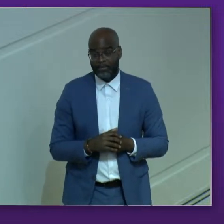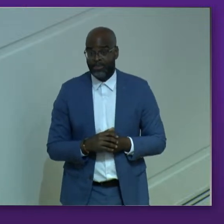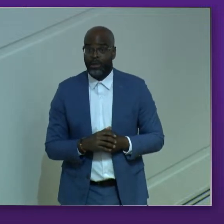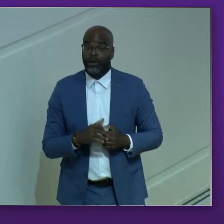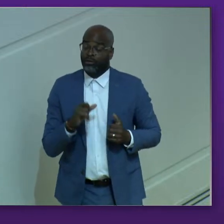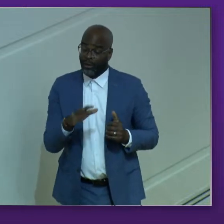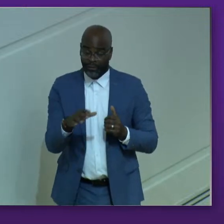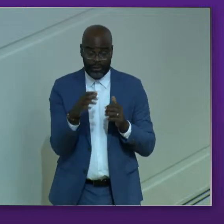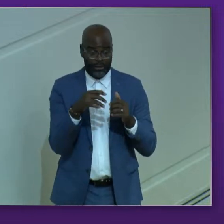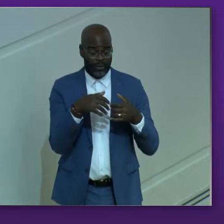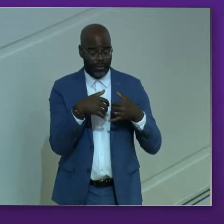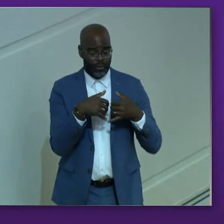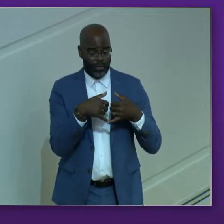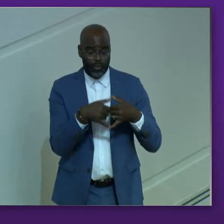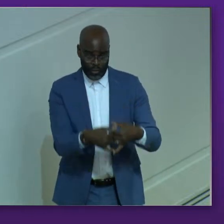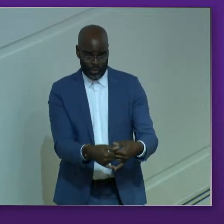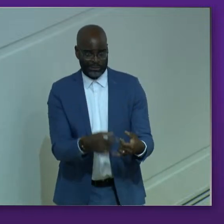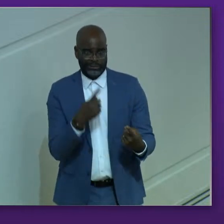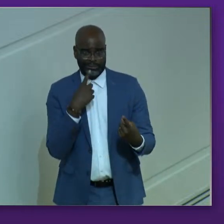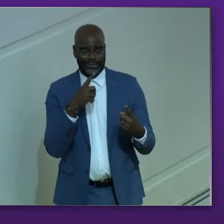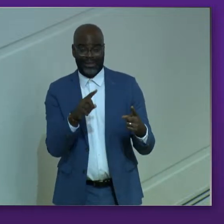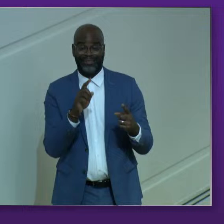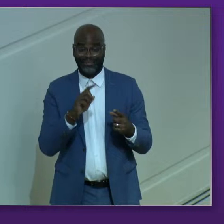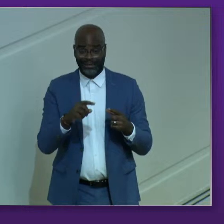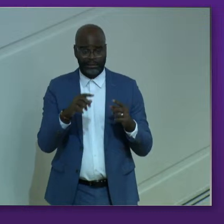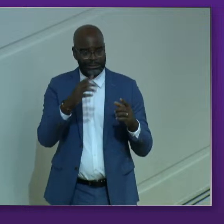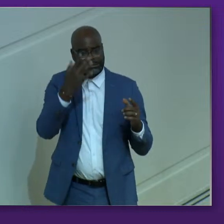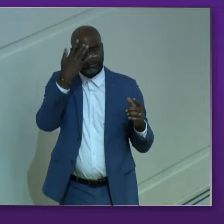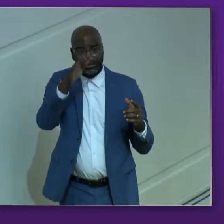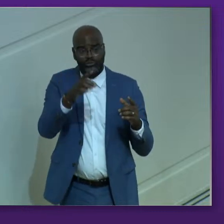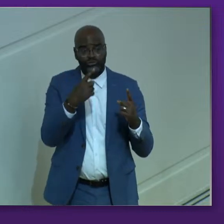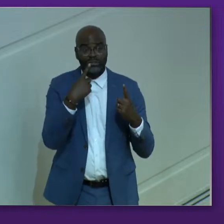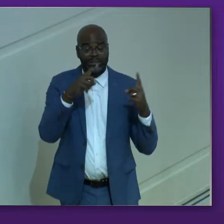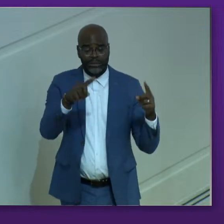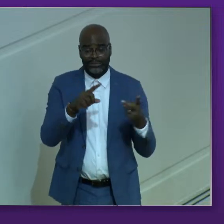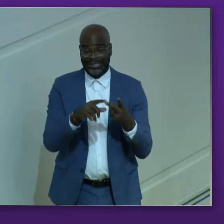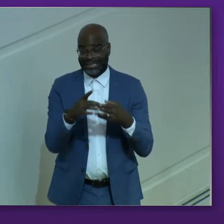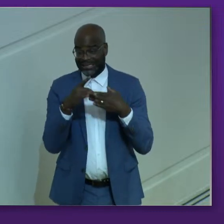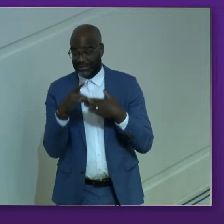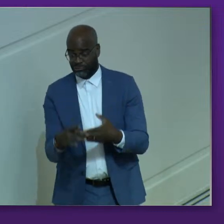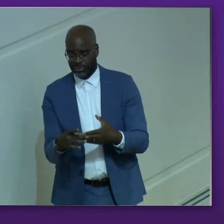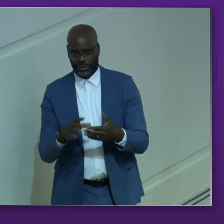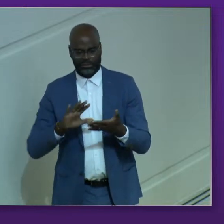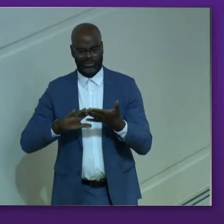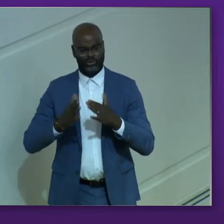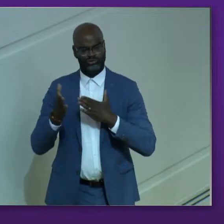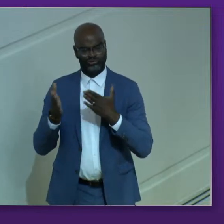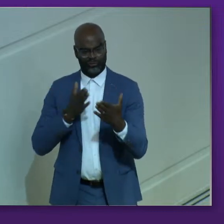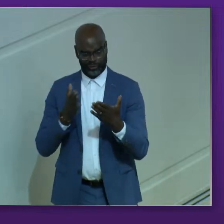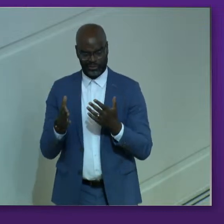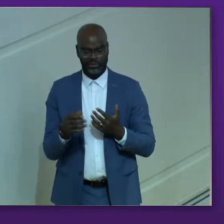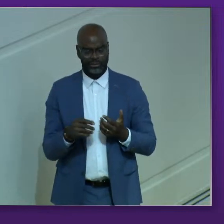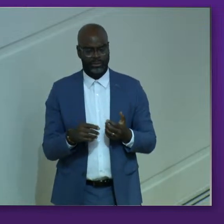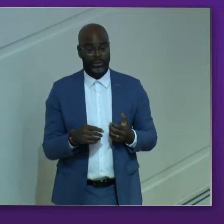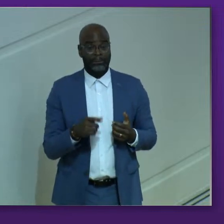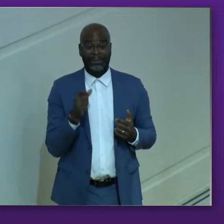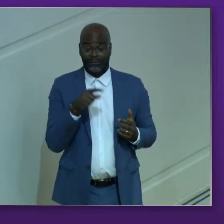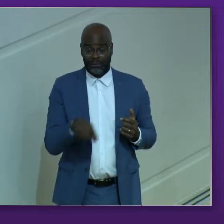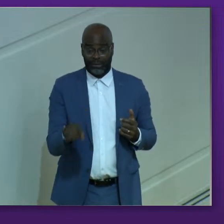REFLECTING WITH OUR STUDENTS. SIX MC STUDENTS WERE HONORED AT THE PHI THETA KAPPA AWARDS BANQUET JUST WEEKS AGO .